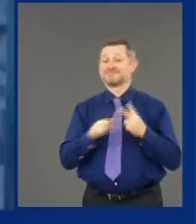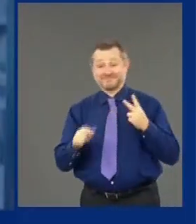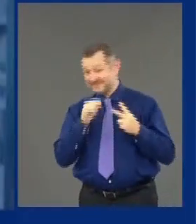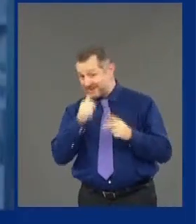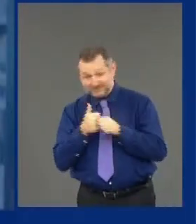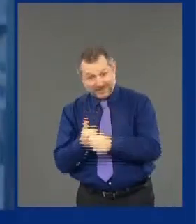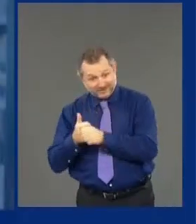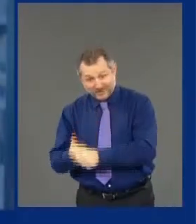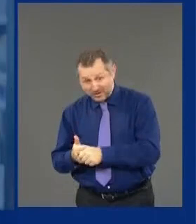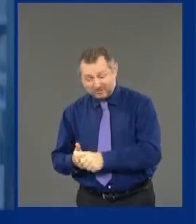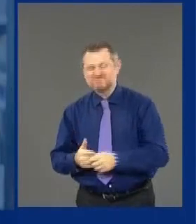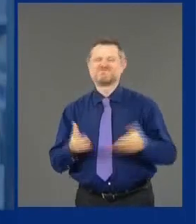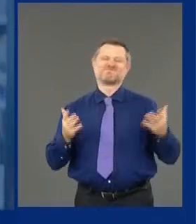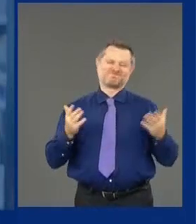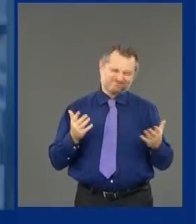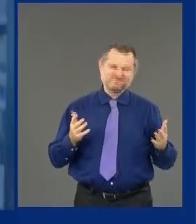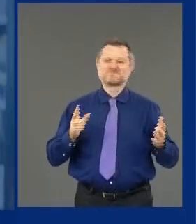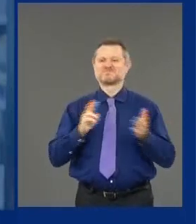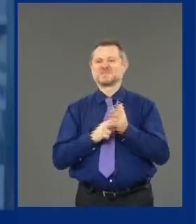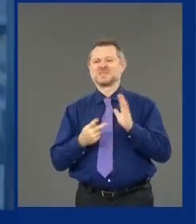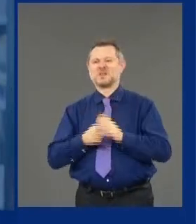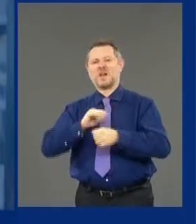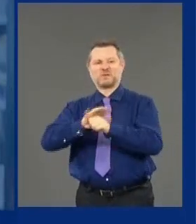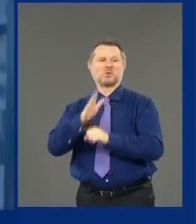I TOLD THEM TO DO YOUR JOB.